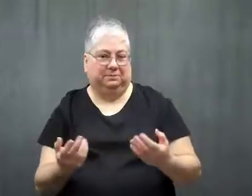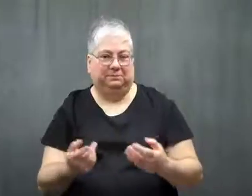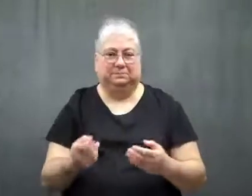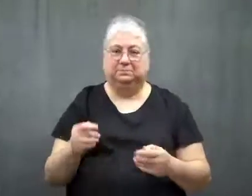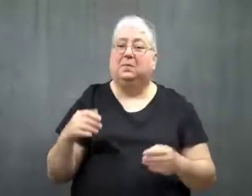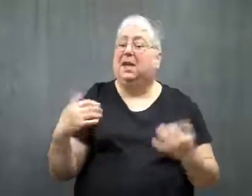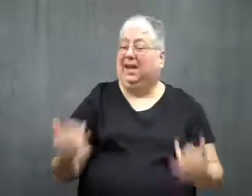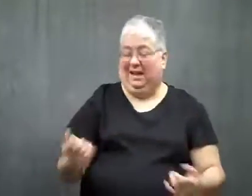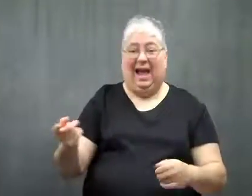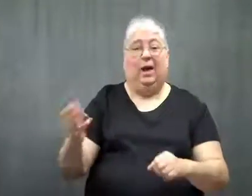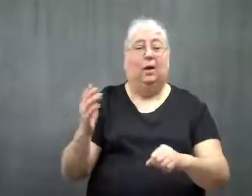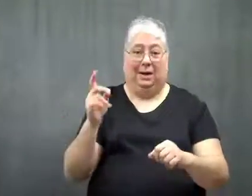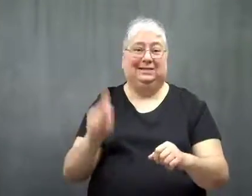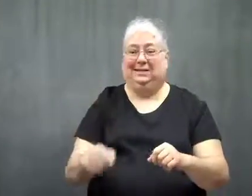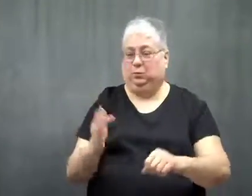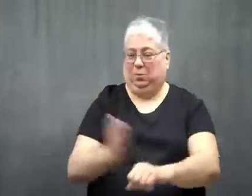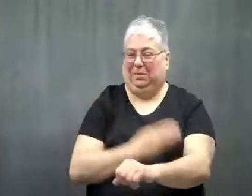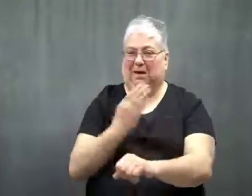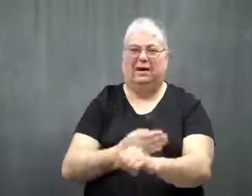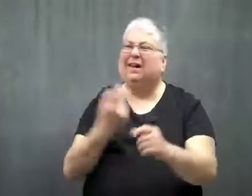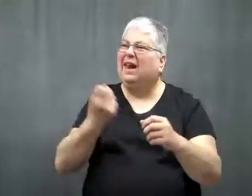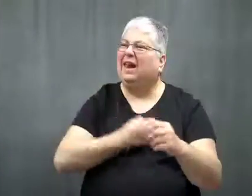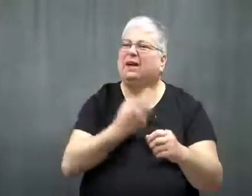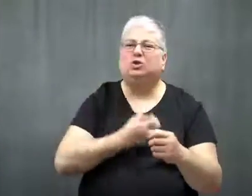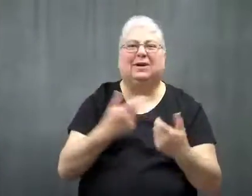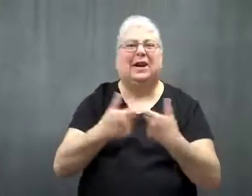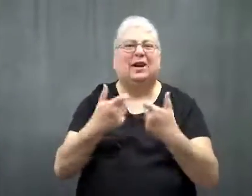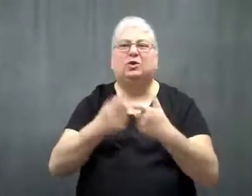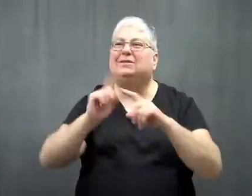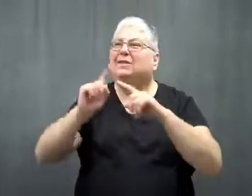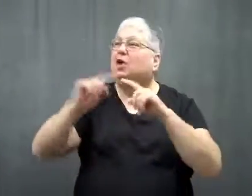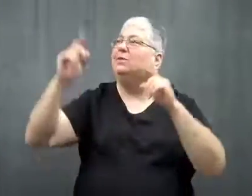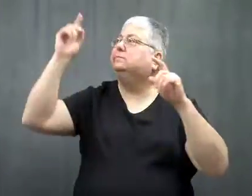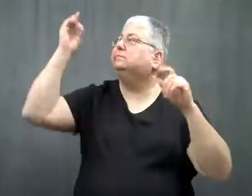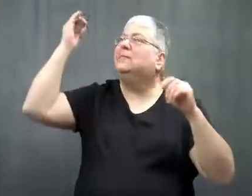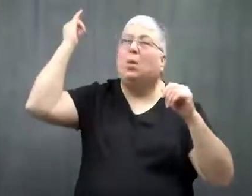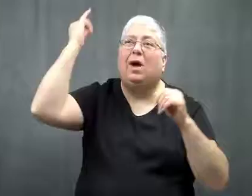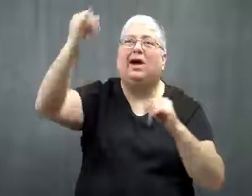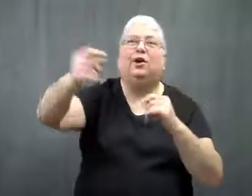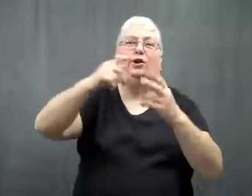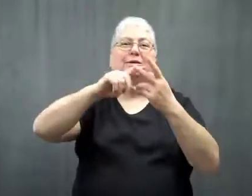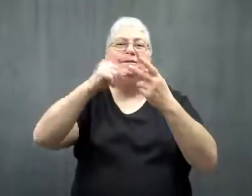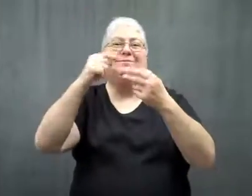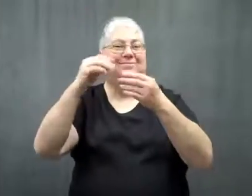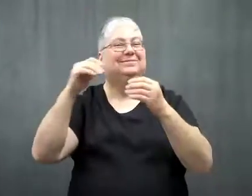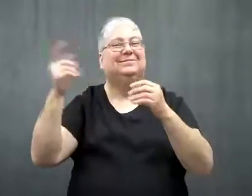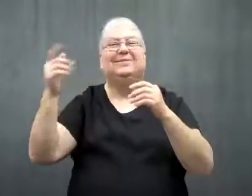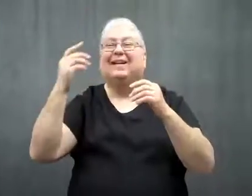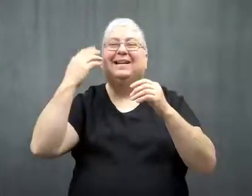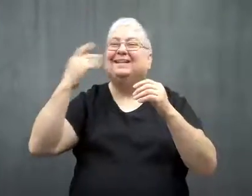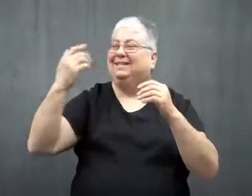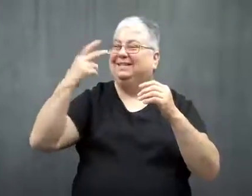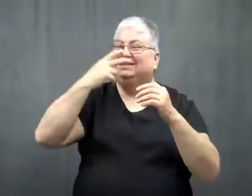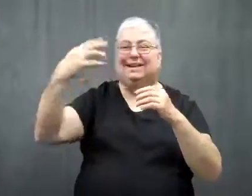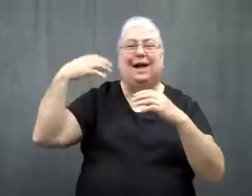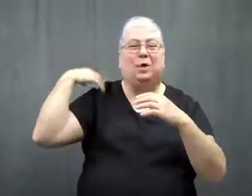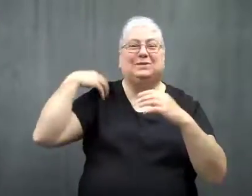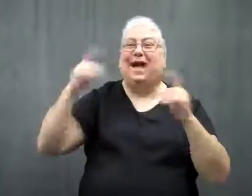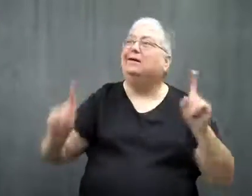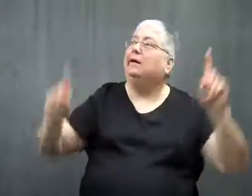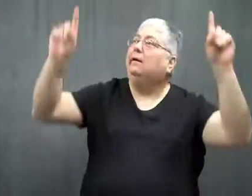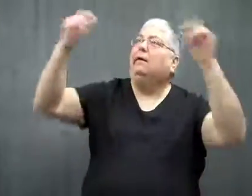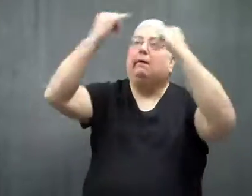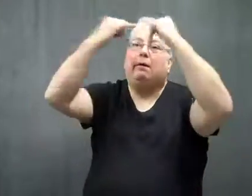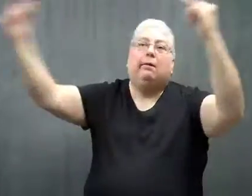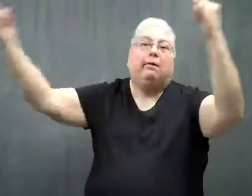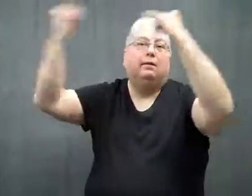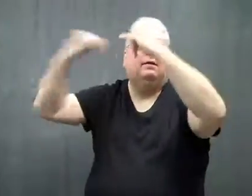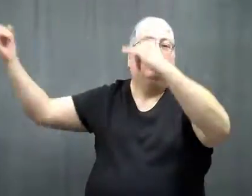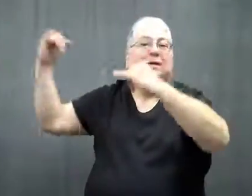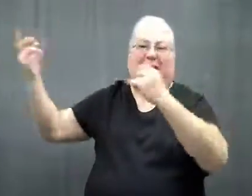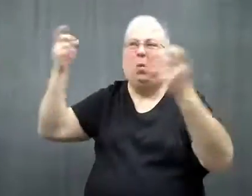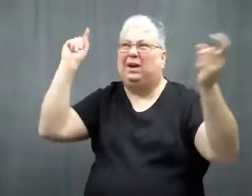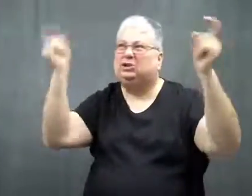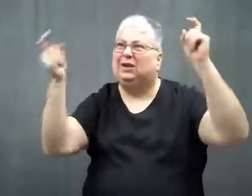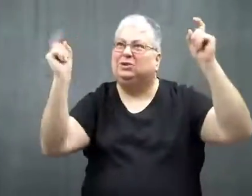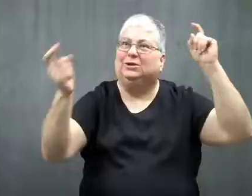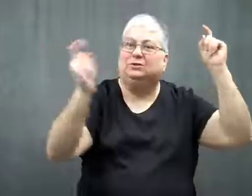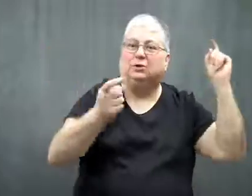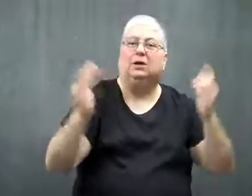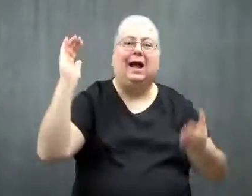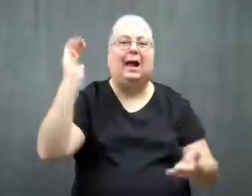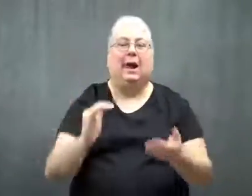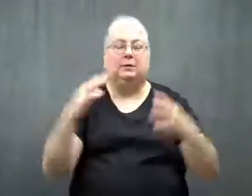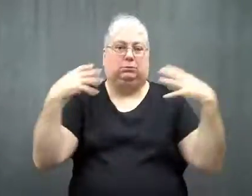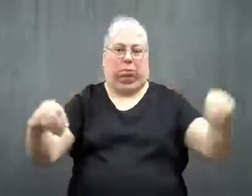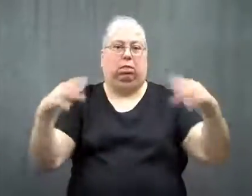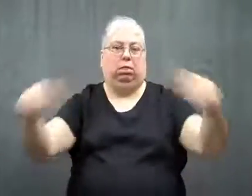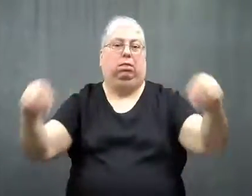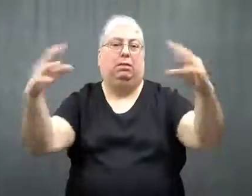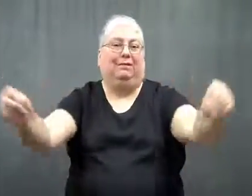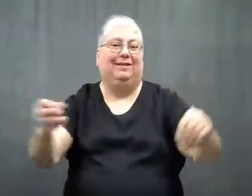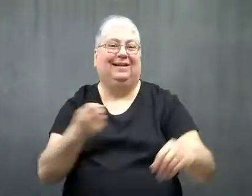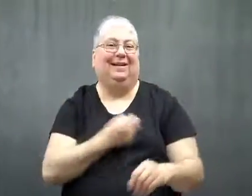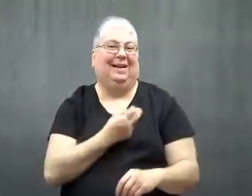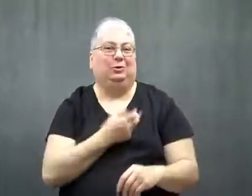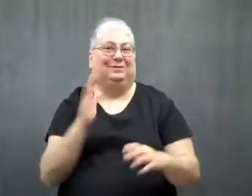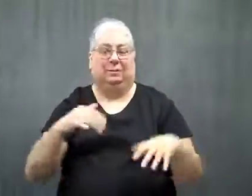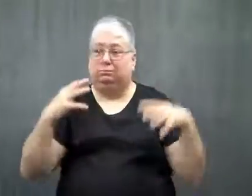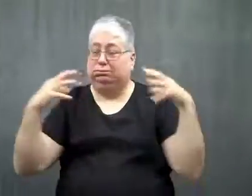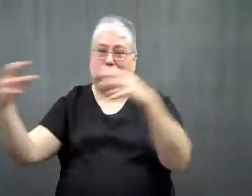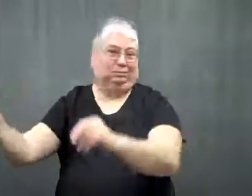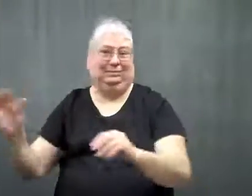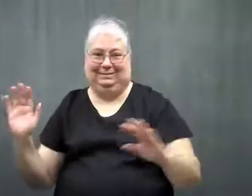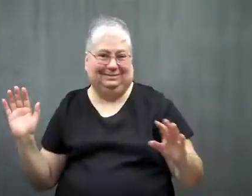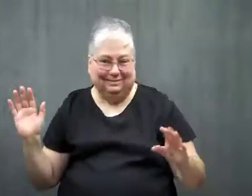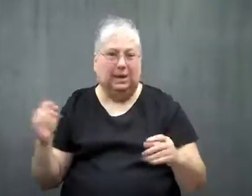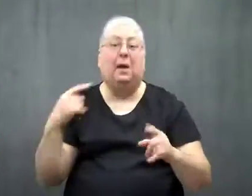The electrical grid needs to be updated to reduce power outages.